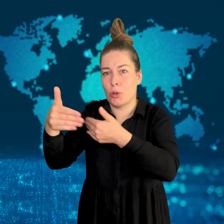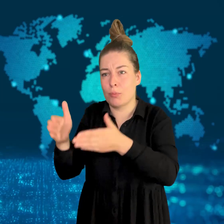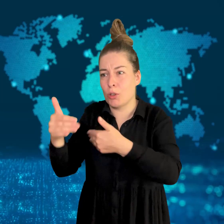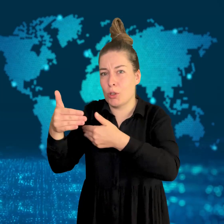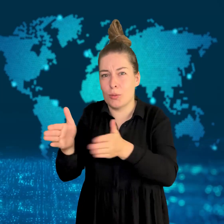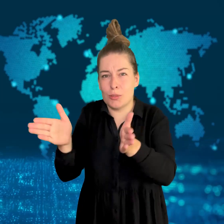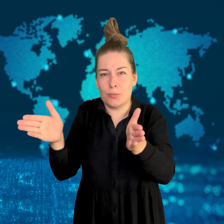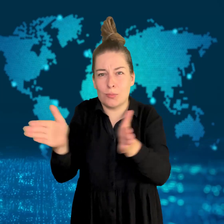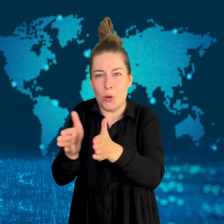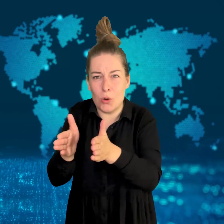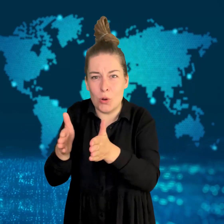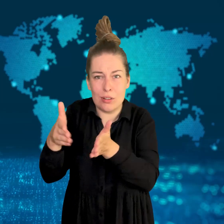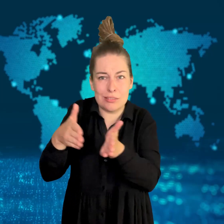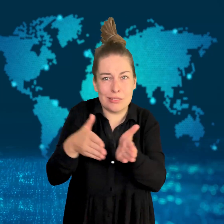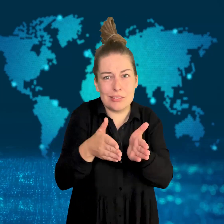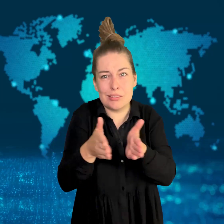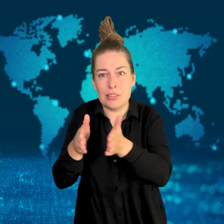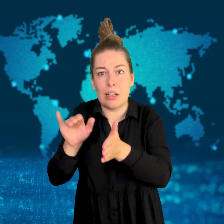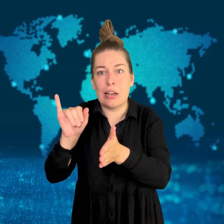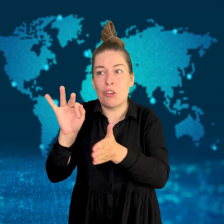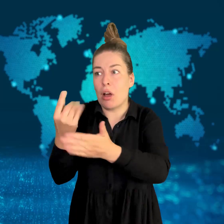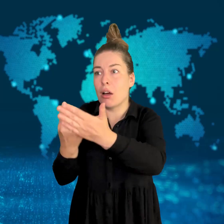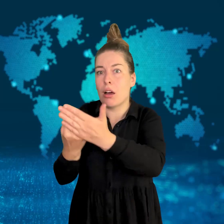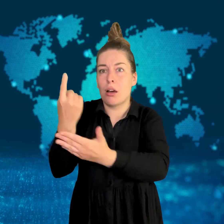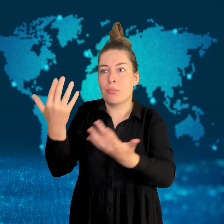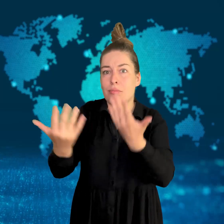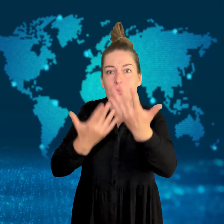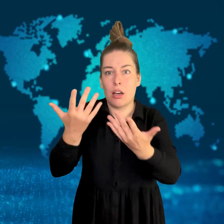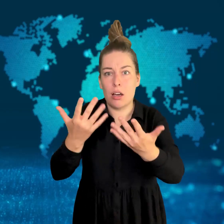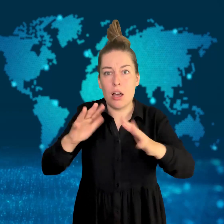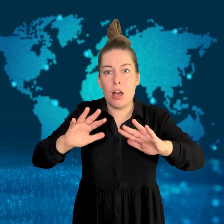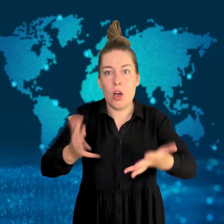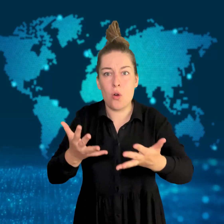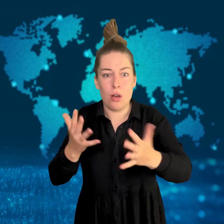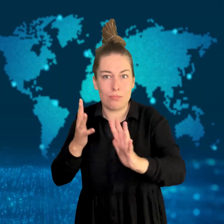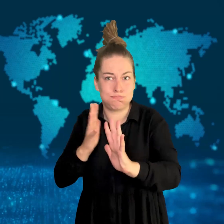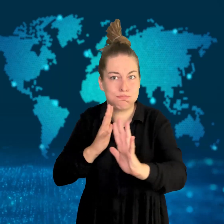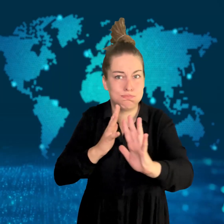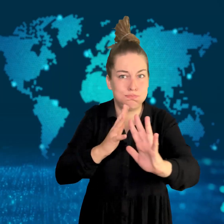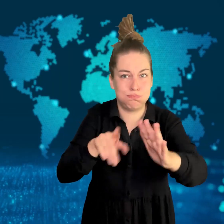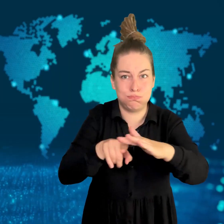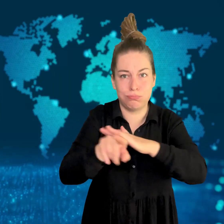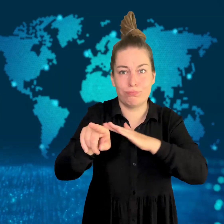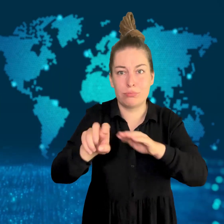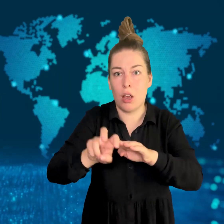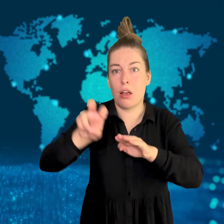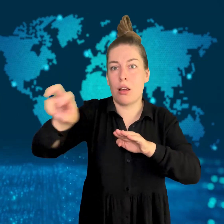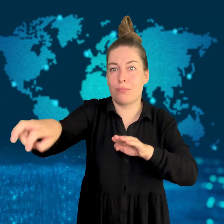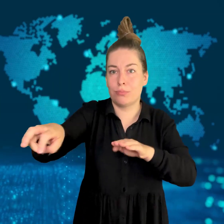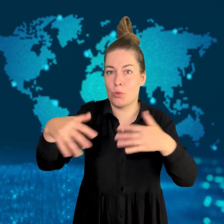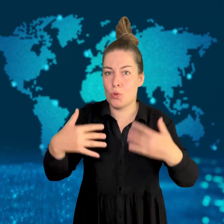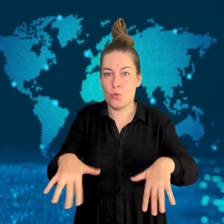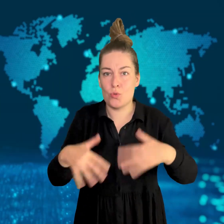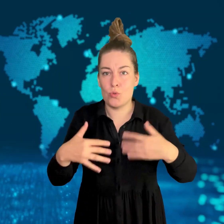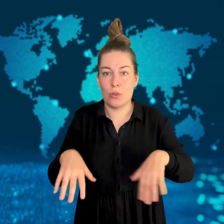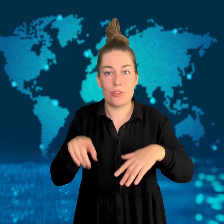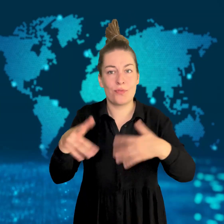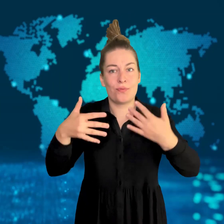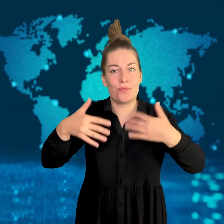and doorways when attempting to exit.